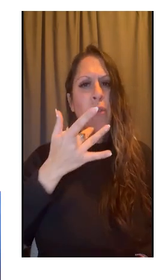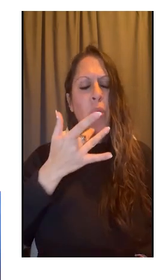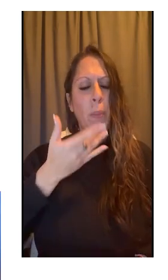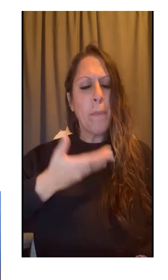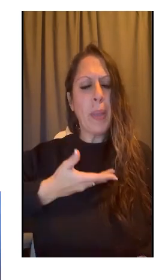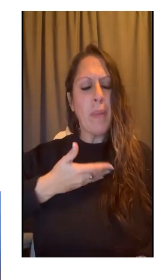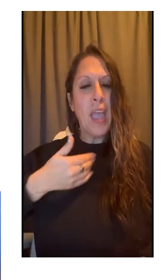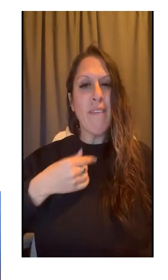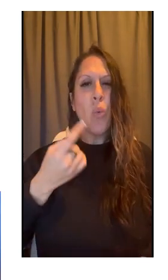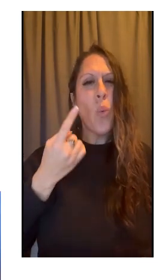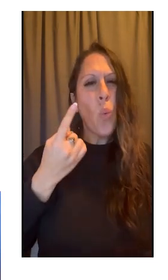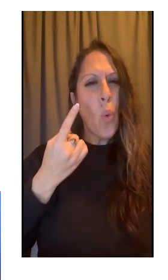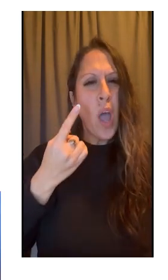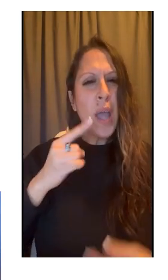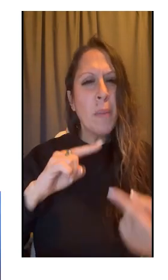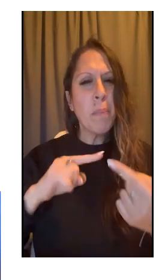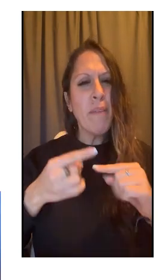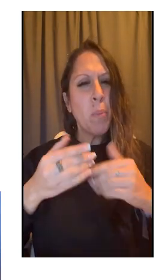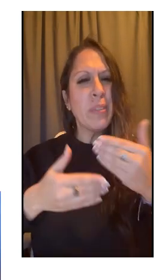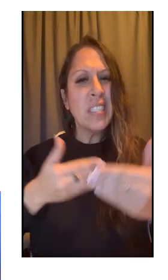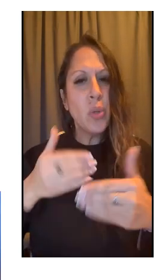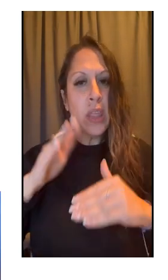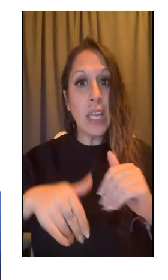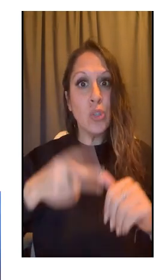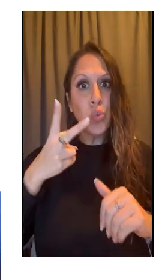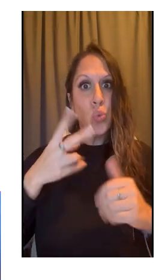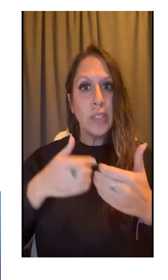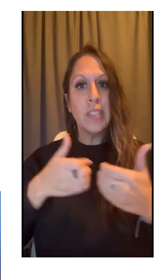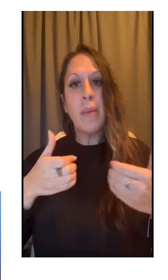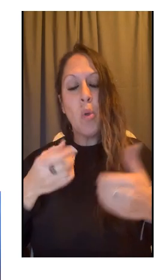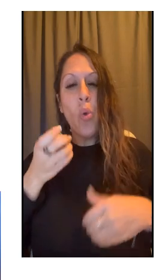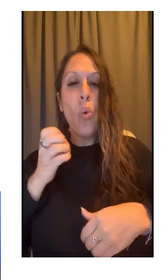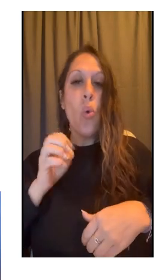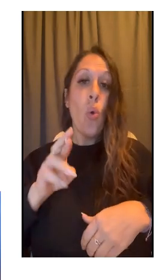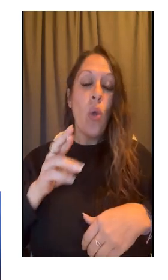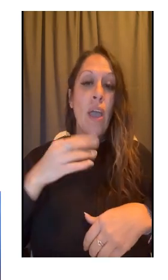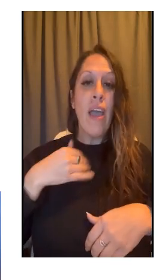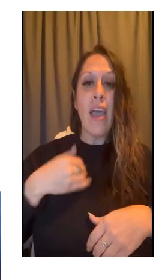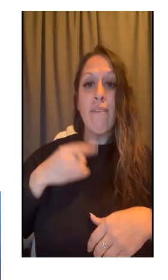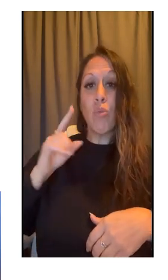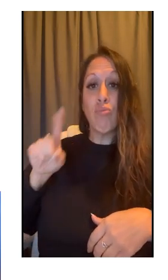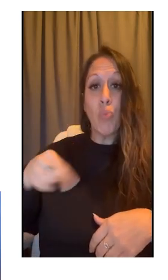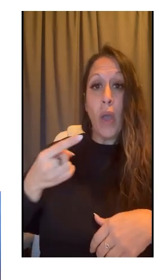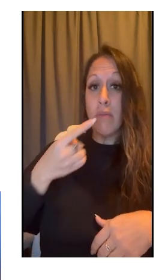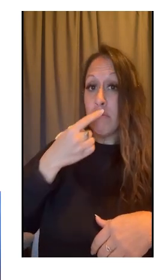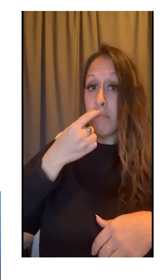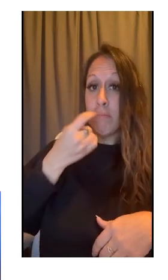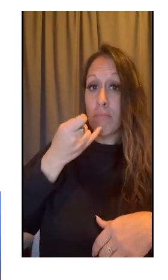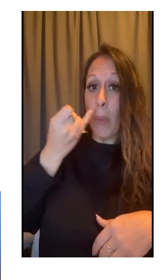to have one painful procedure instead of two separated, or if there's an isolated lip tie with no tongue tie